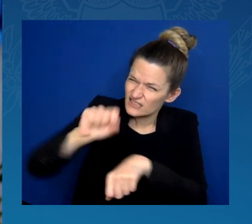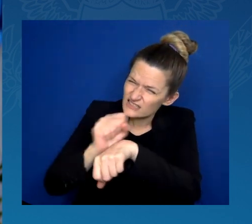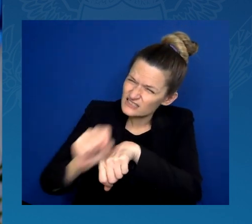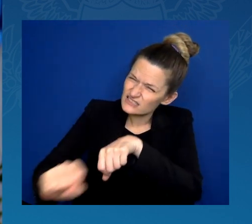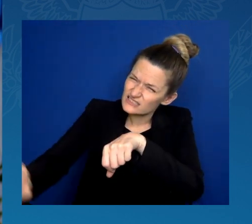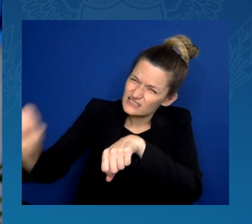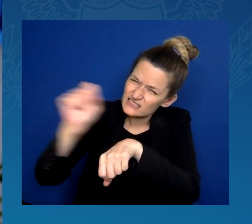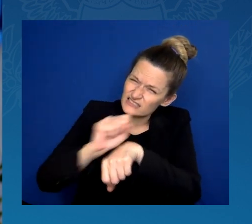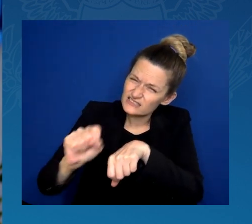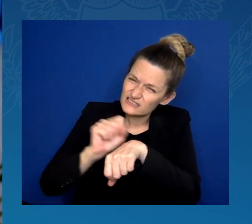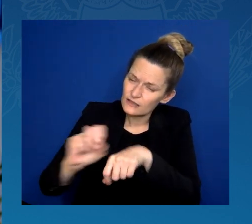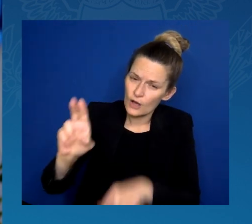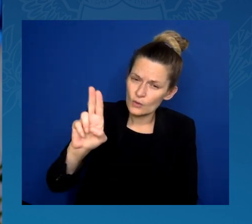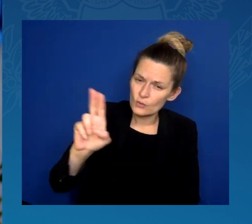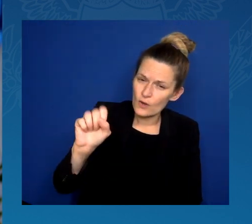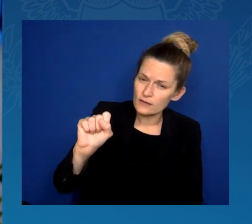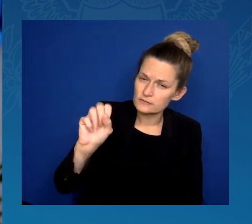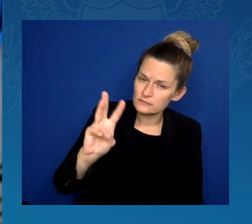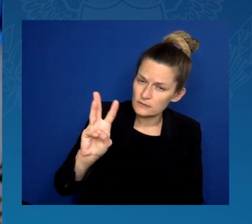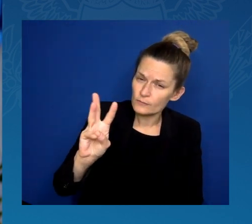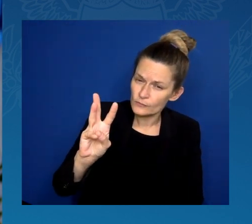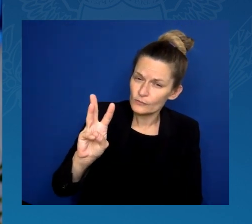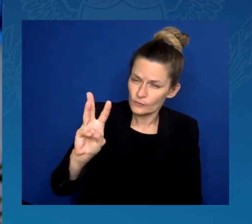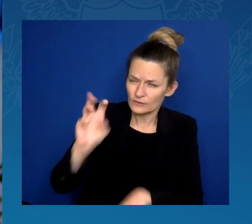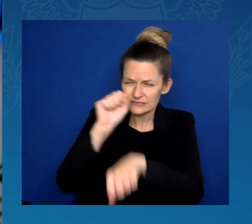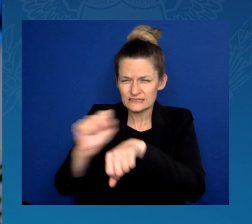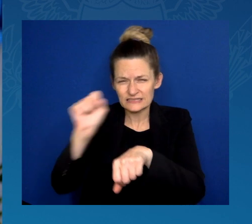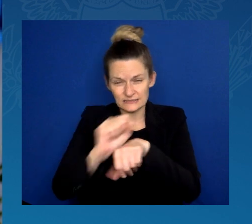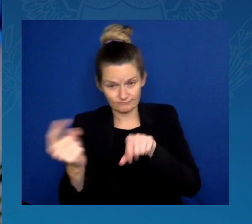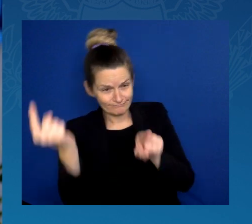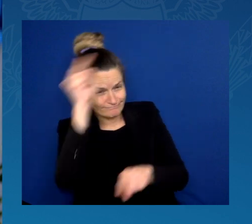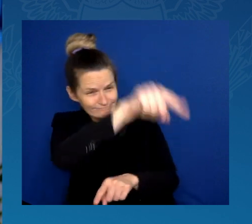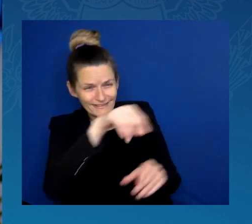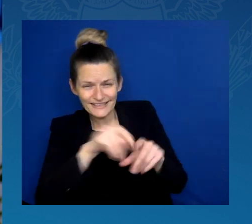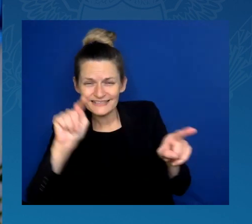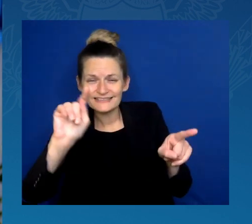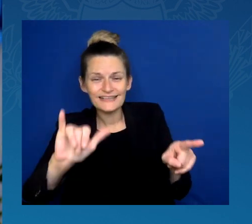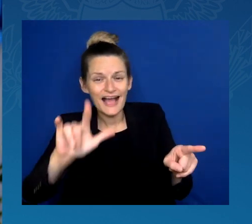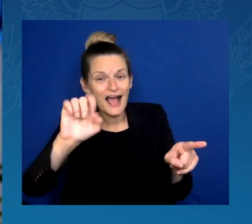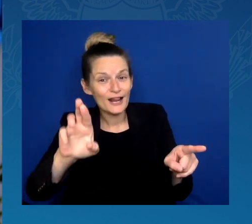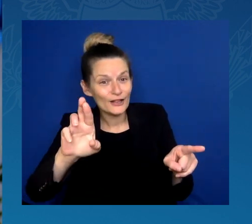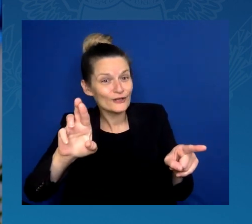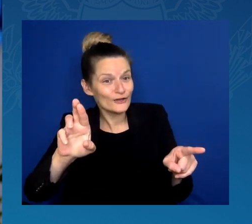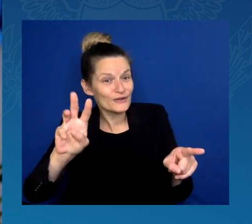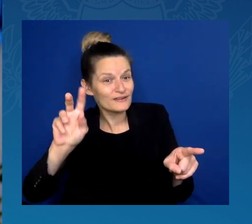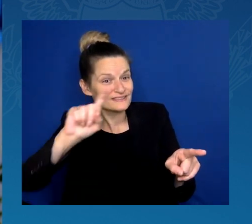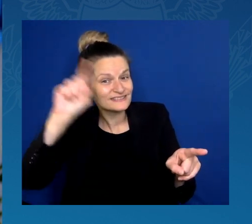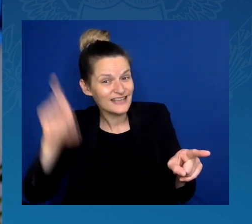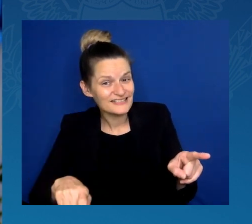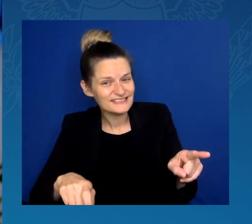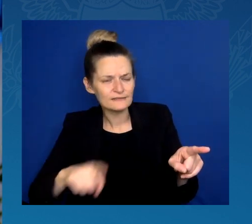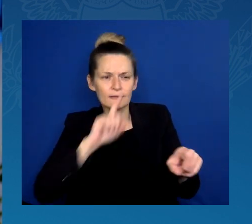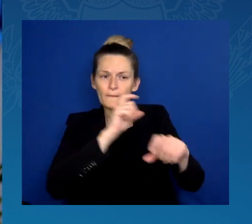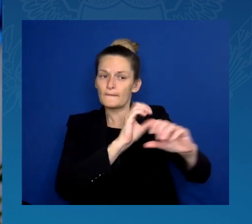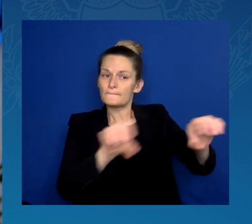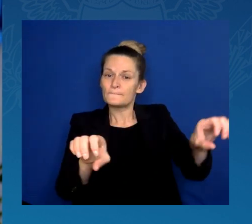are making the pipe that we will use to replace every lead pipe in our nation. Why is that important?